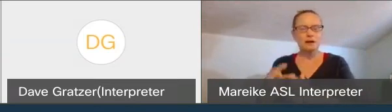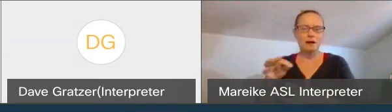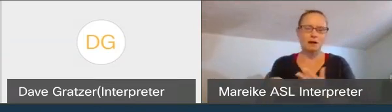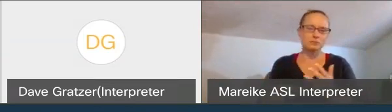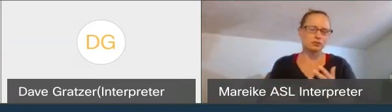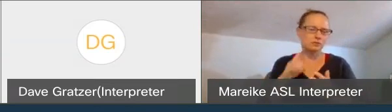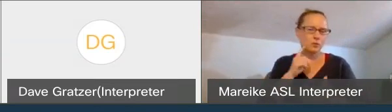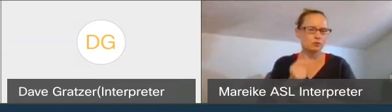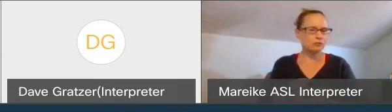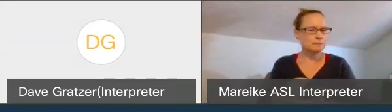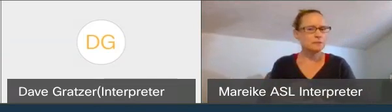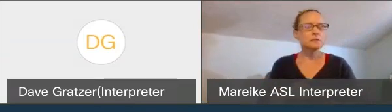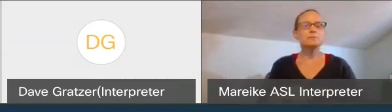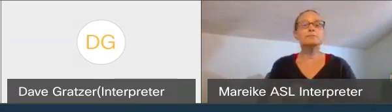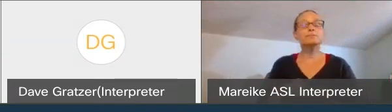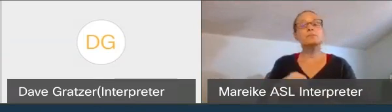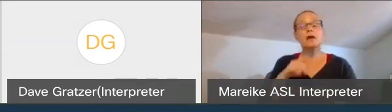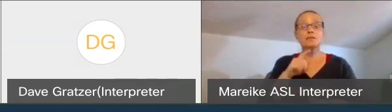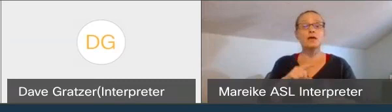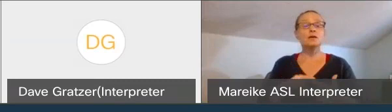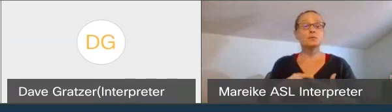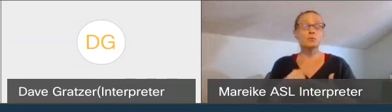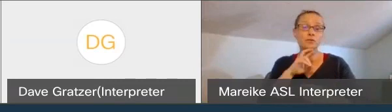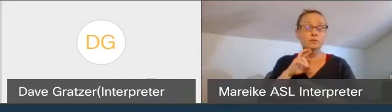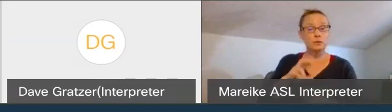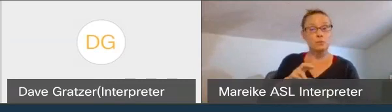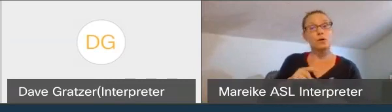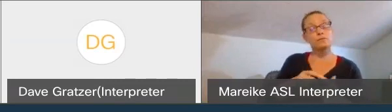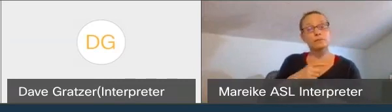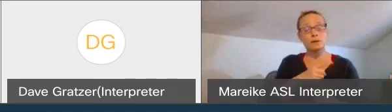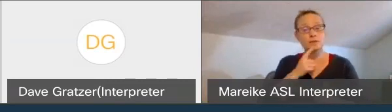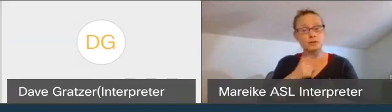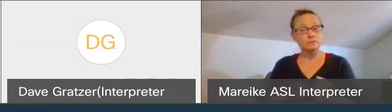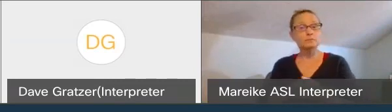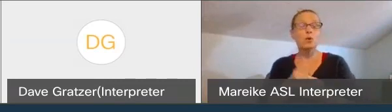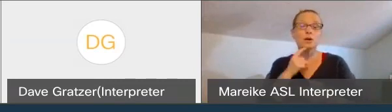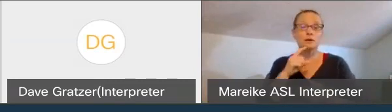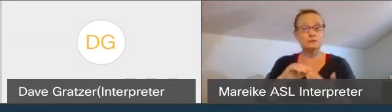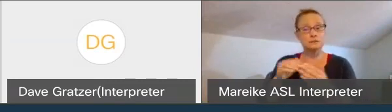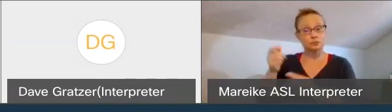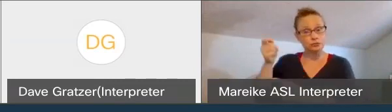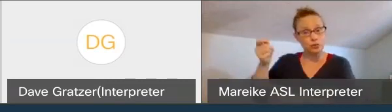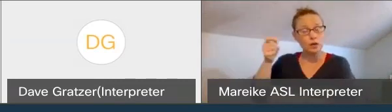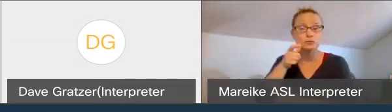Not only with the, uh, Billings Municipal Court and having the cooperation and support of our city judges, who are typically doing a sentencing